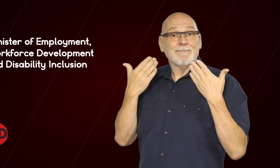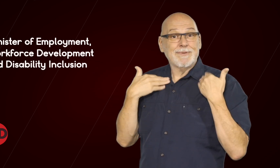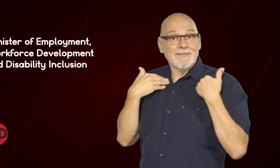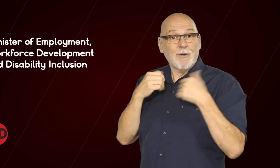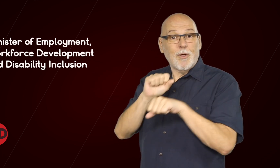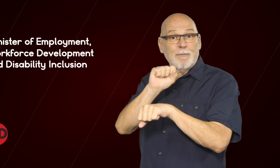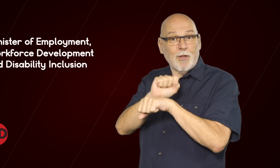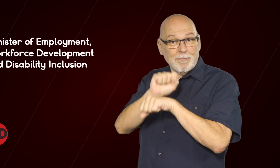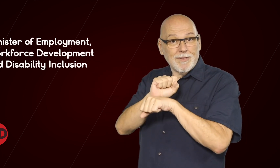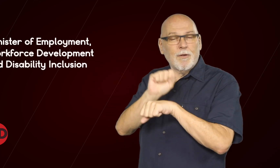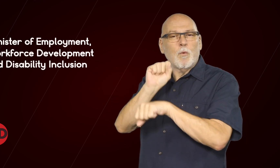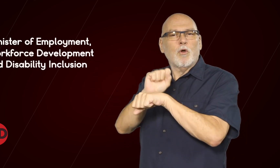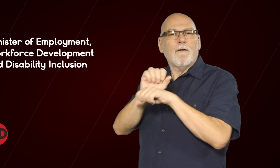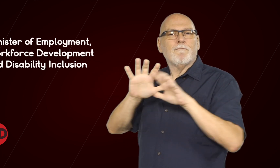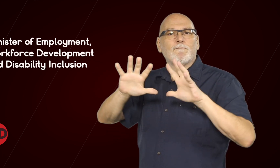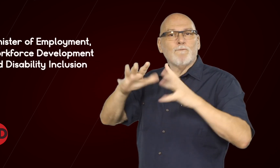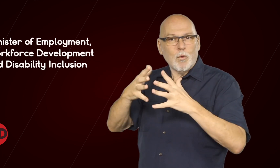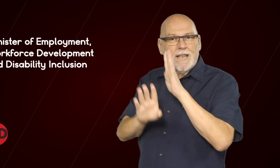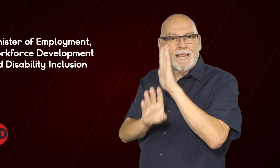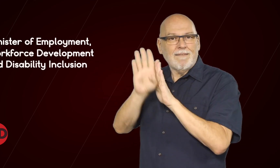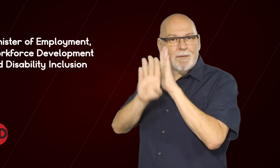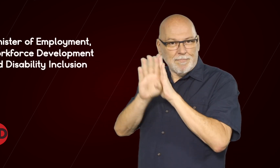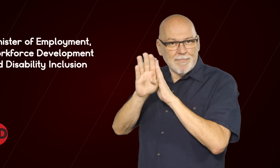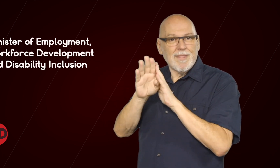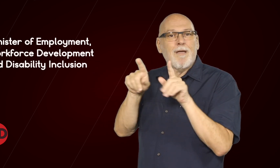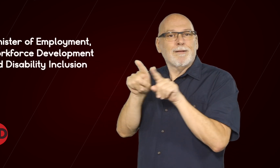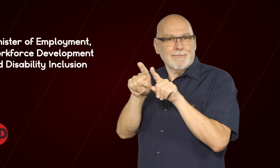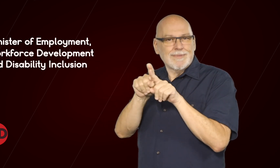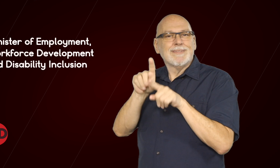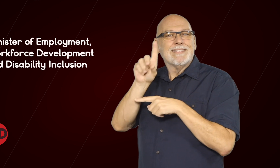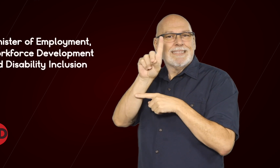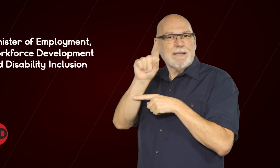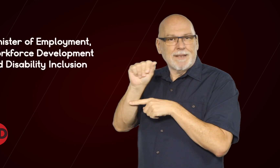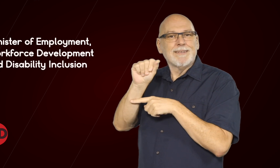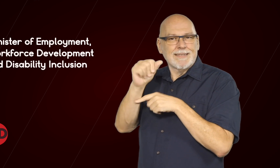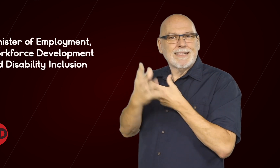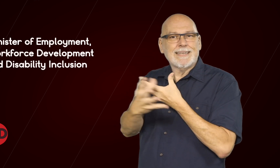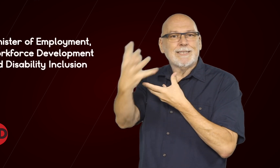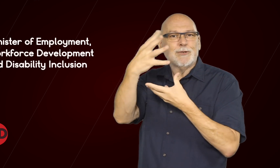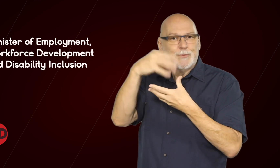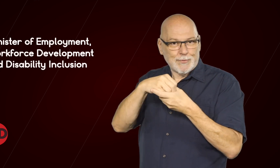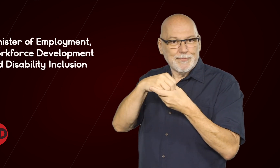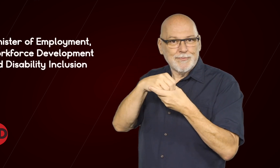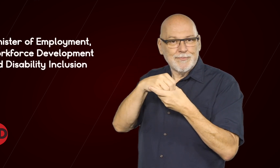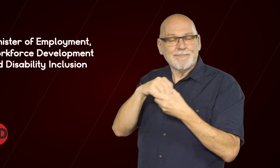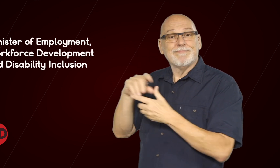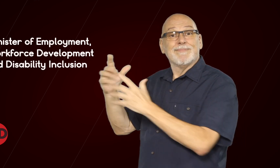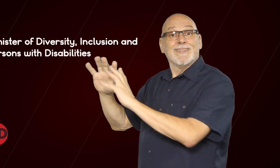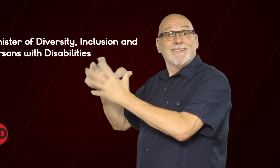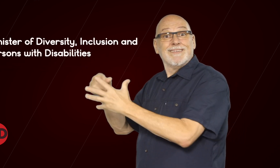Minister of Employment, Workforce Development and Disability Inclusion,